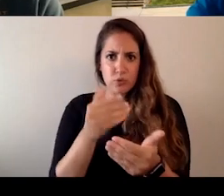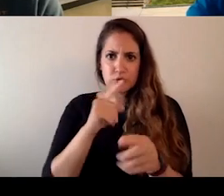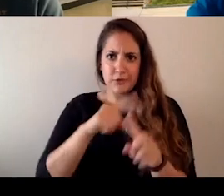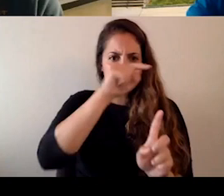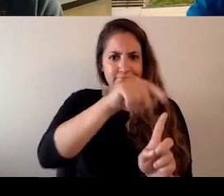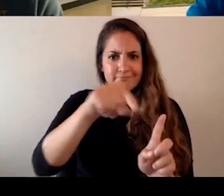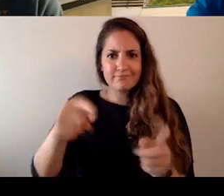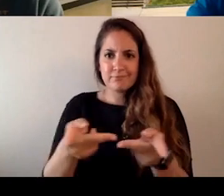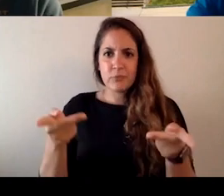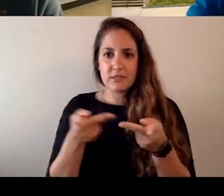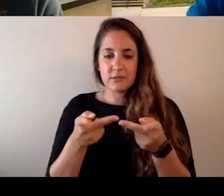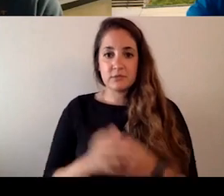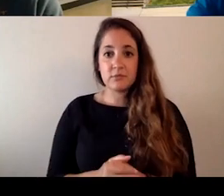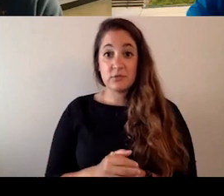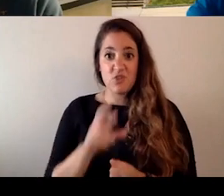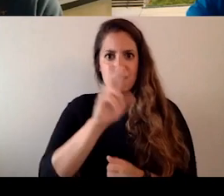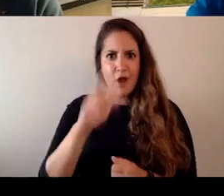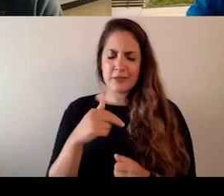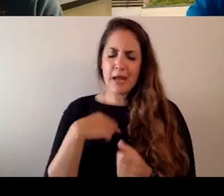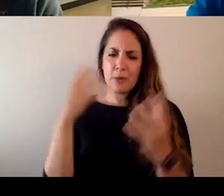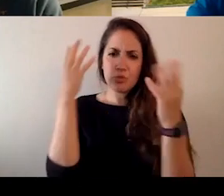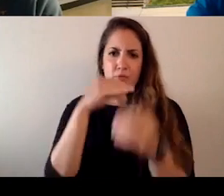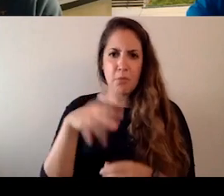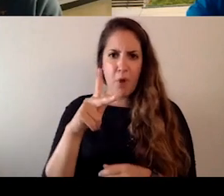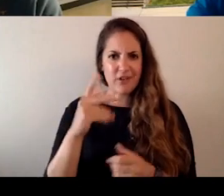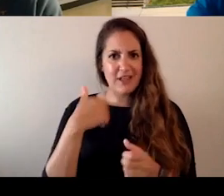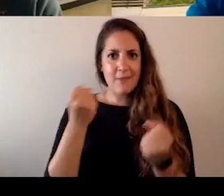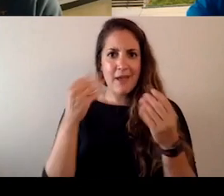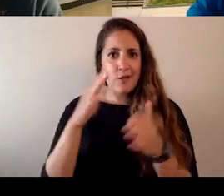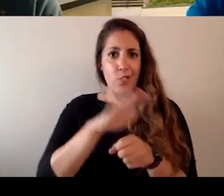You know we have parks, beautiful parks. We have a bunch of state parks, local parks.